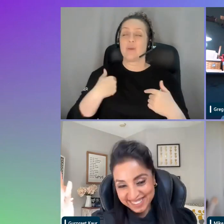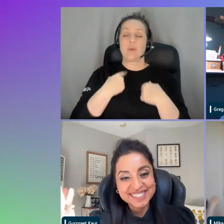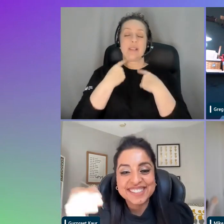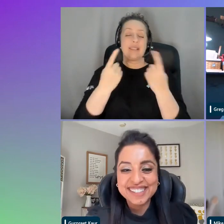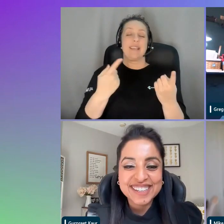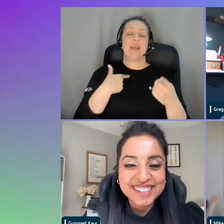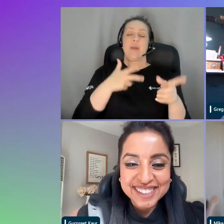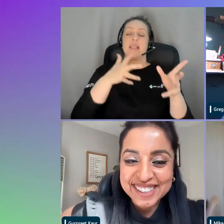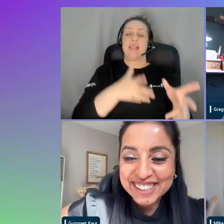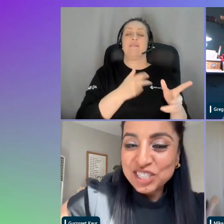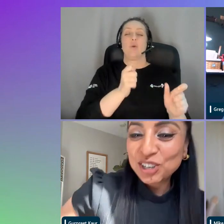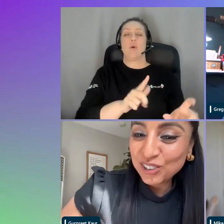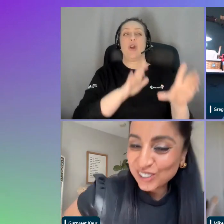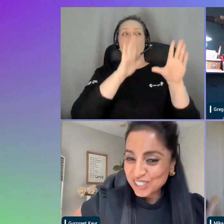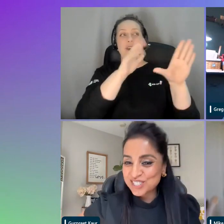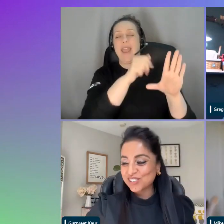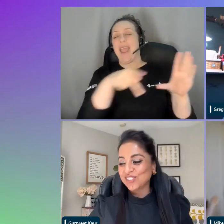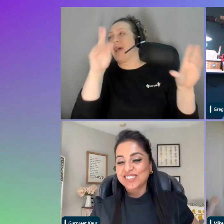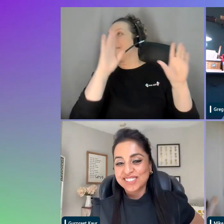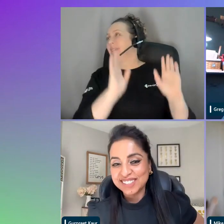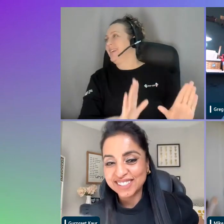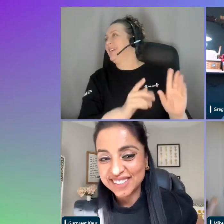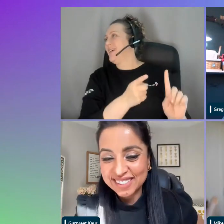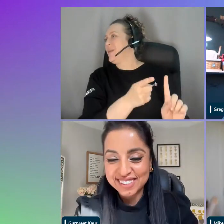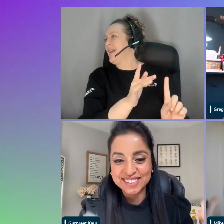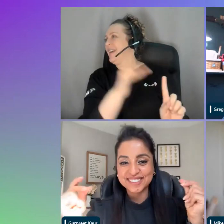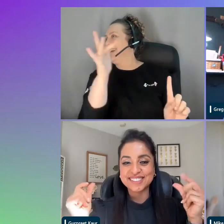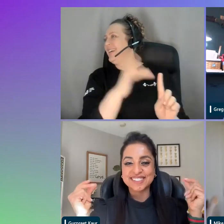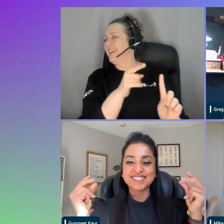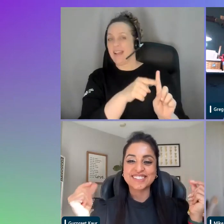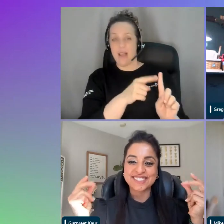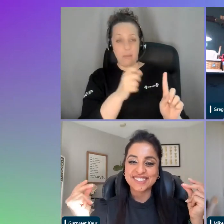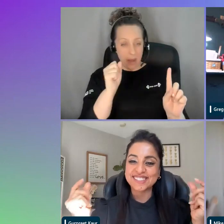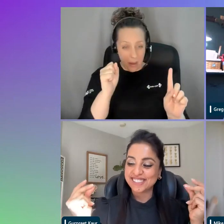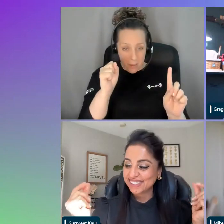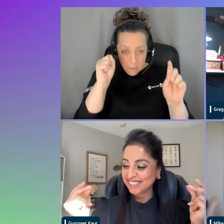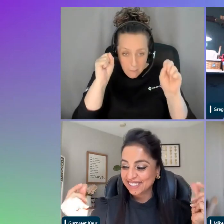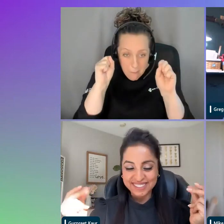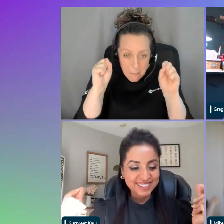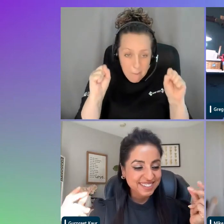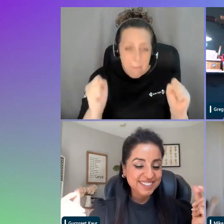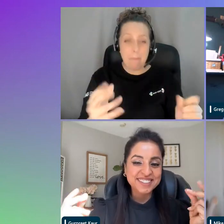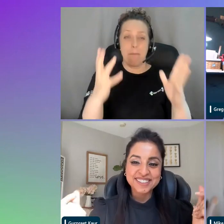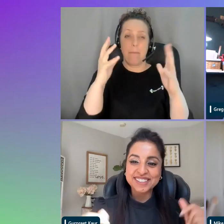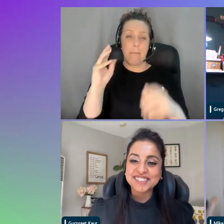we left it with one great app, right? You got one. You knew that app was used by millions of people and so we were helping